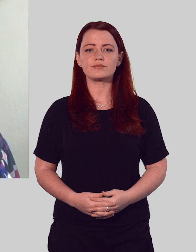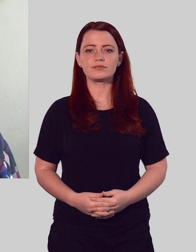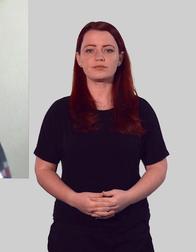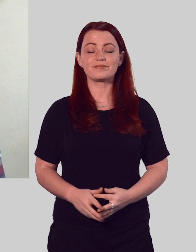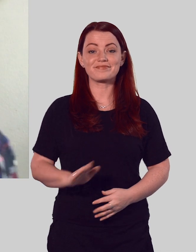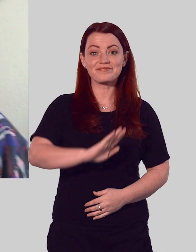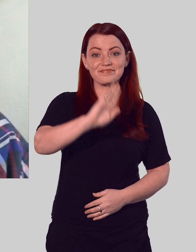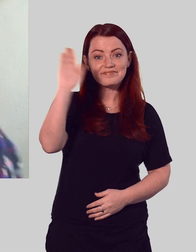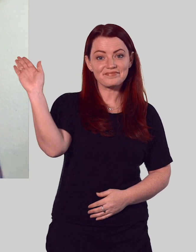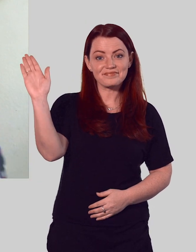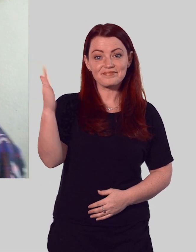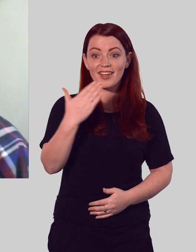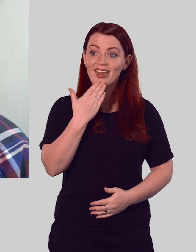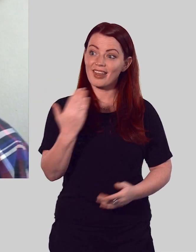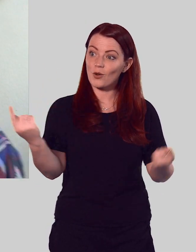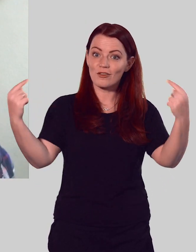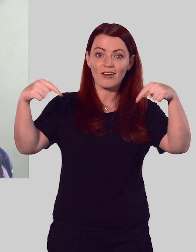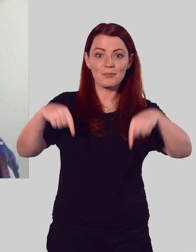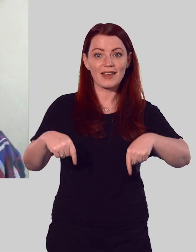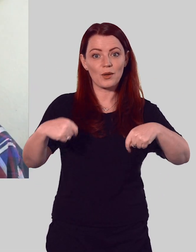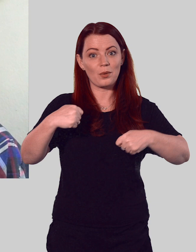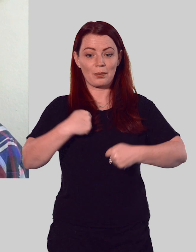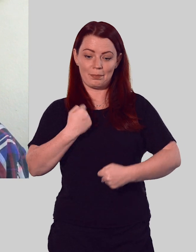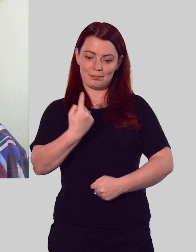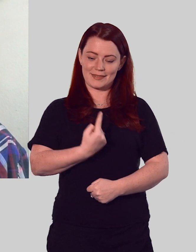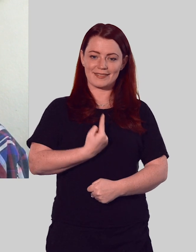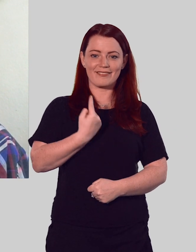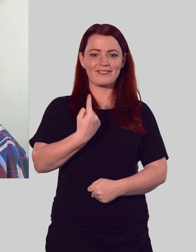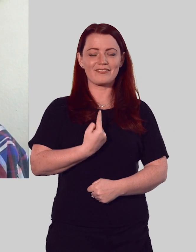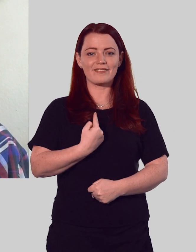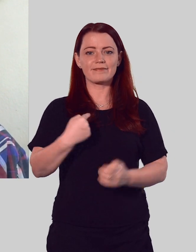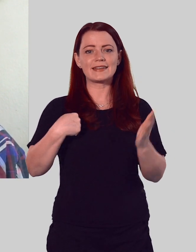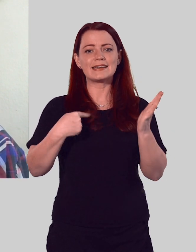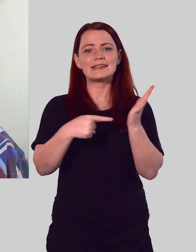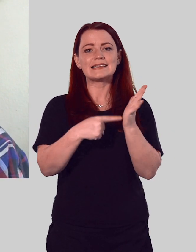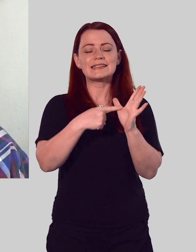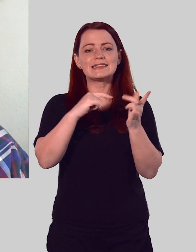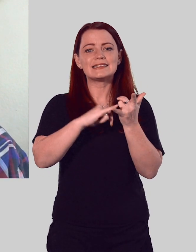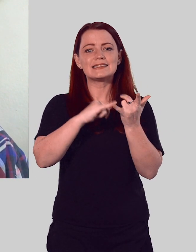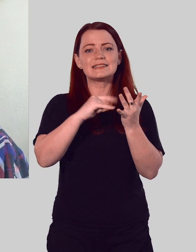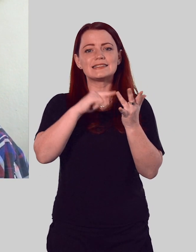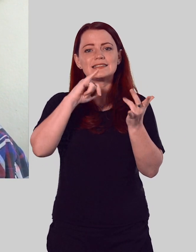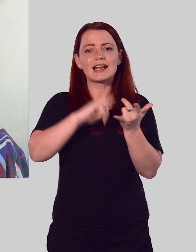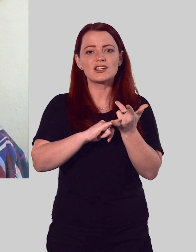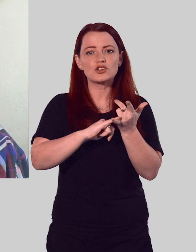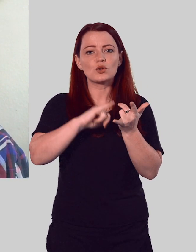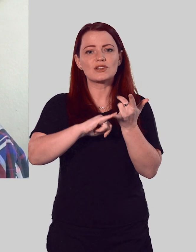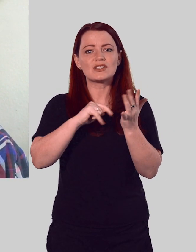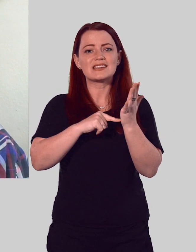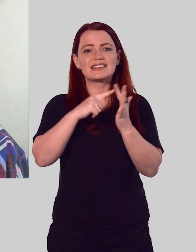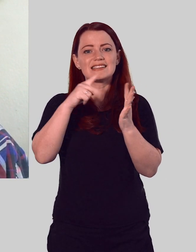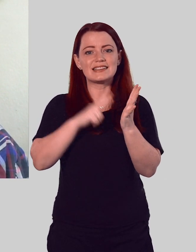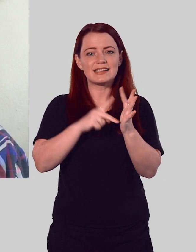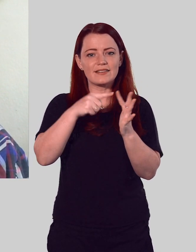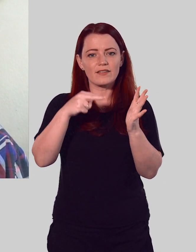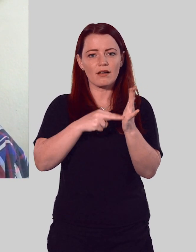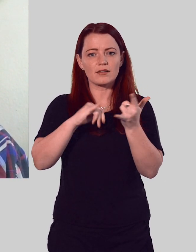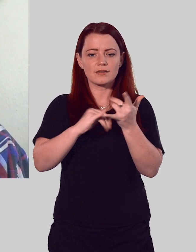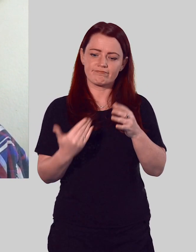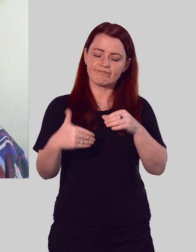Hello thanks for being here with my recorded self. I'm Tassos Stevens and I'm one of Coney. Coney are a company who make all kinds